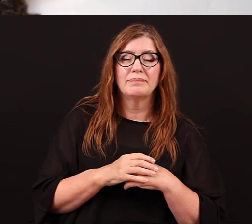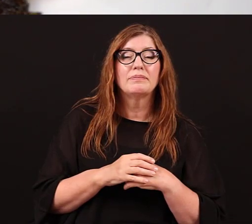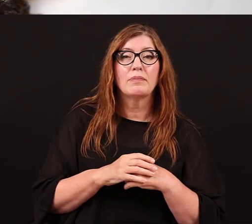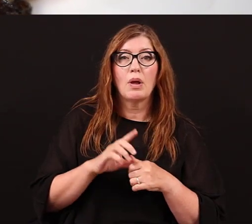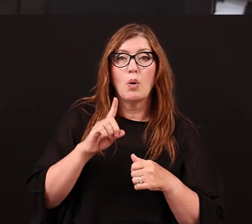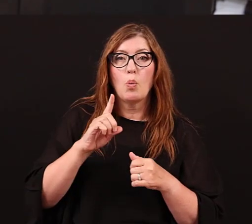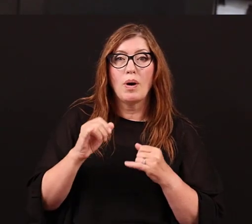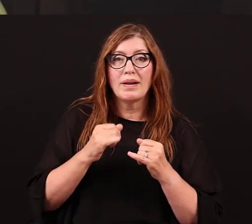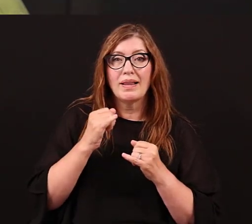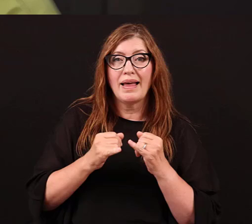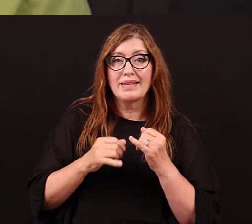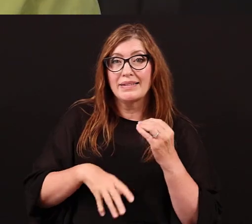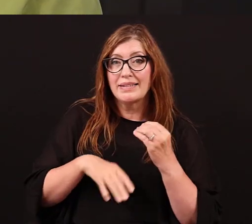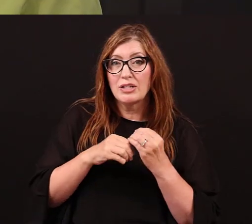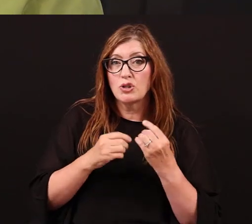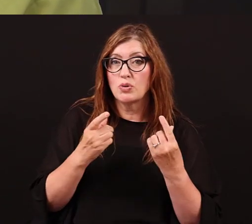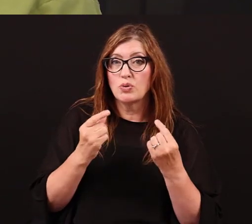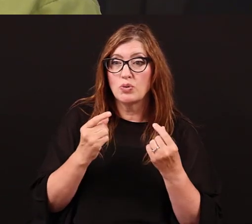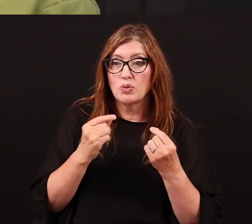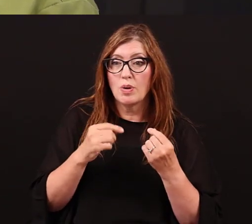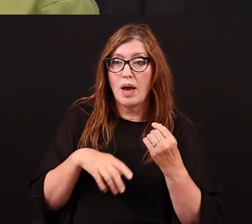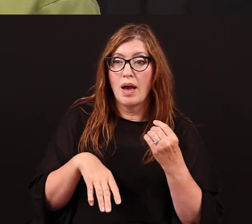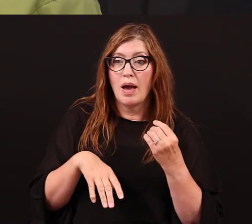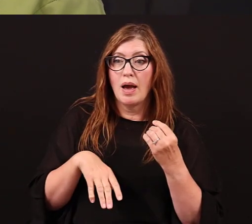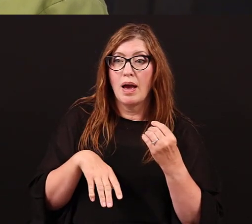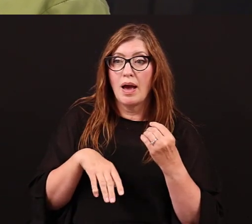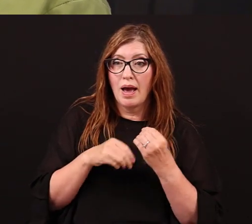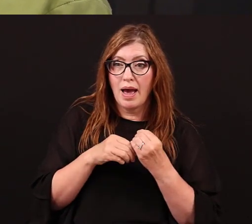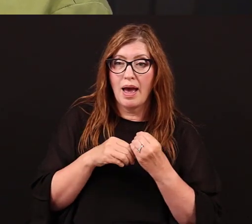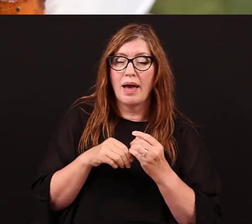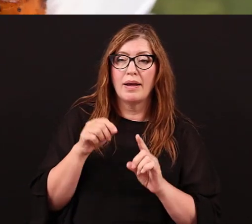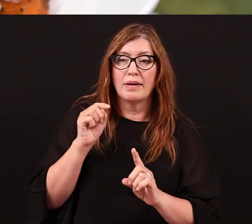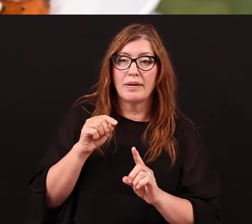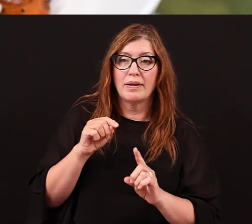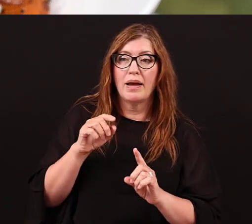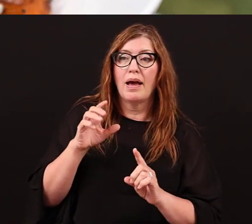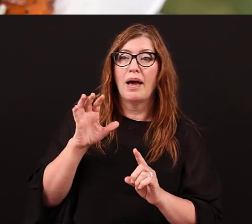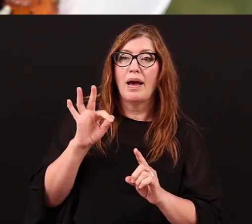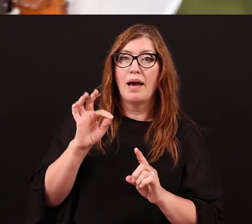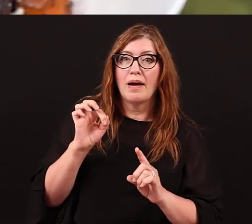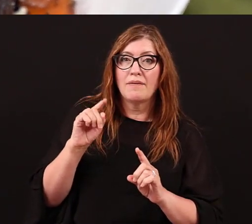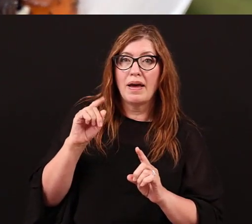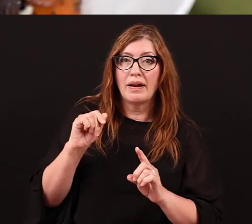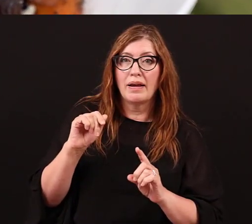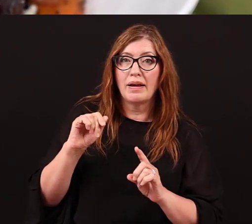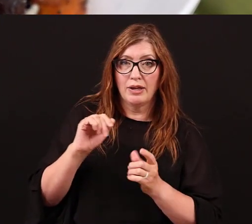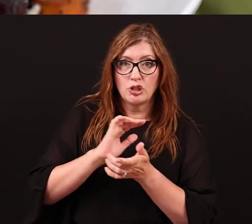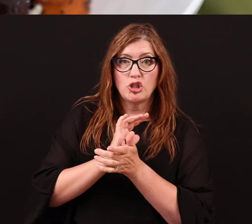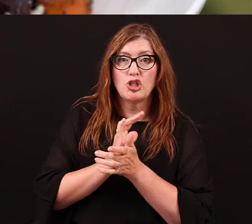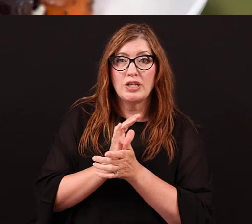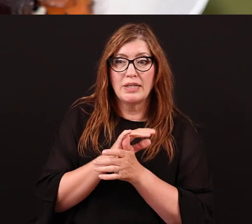So one last addition we're gonna do is I'm gonna top it with feta cheese, just to give it a little bit of a sharp taste when you eat it.